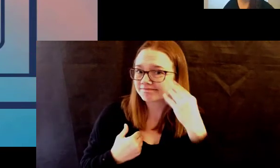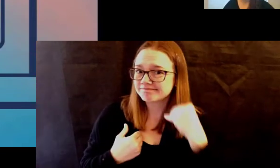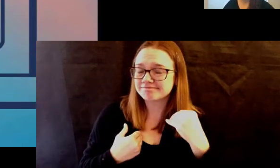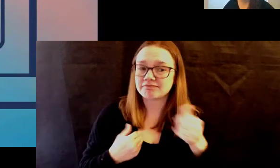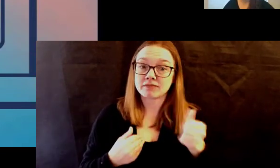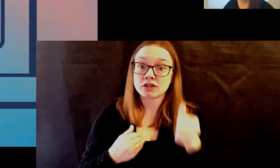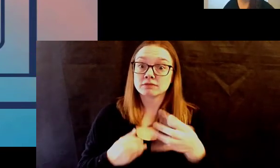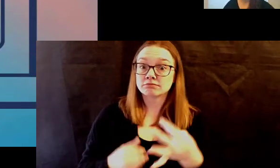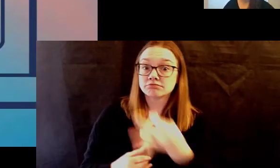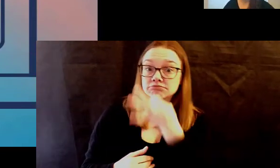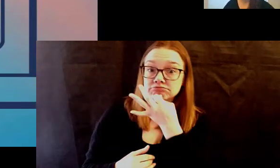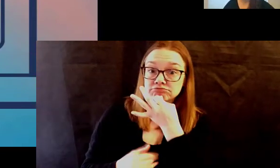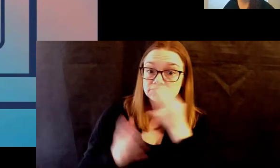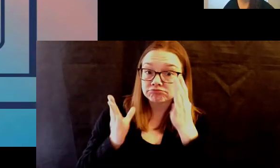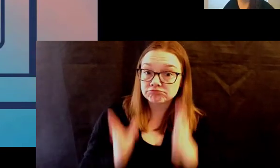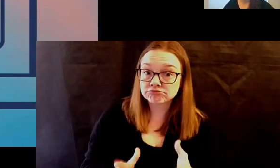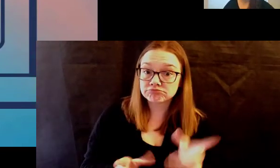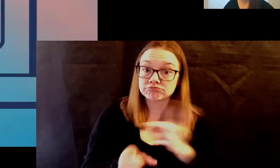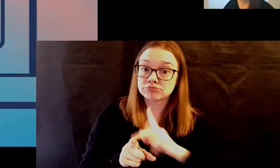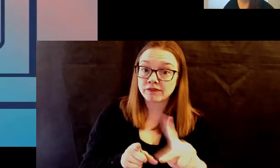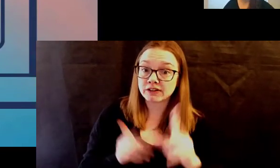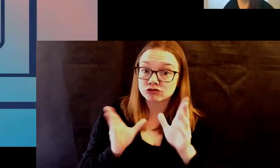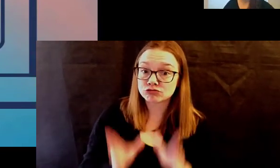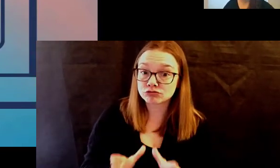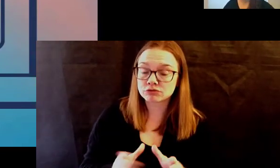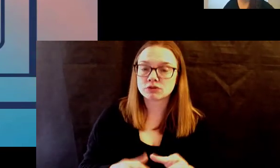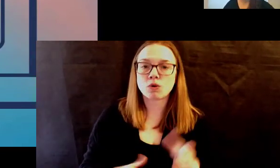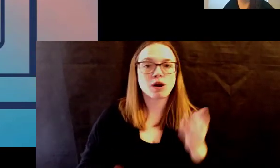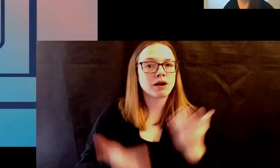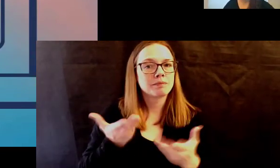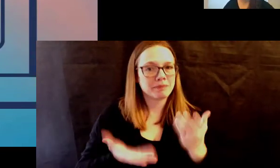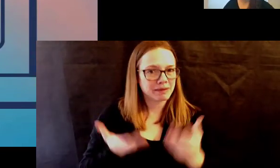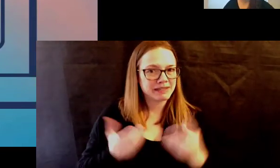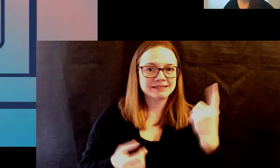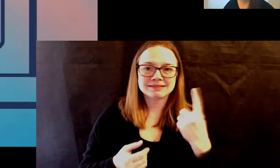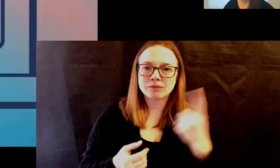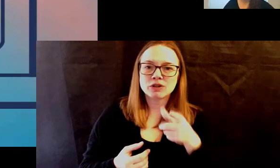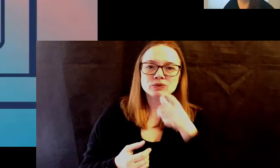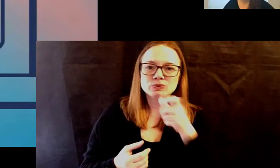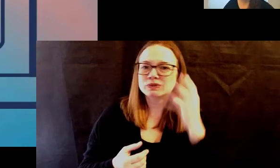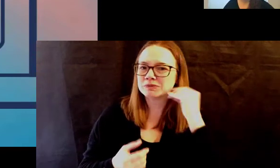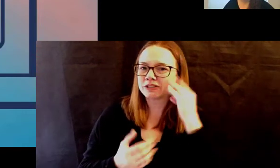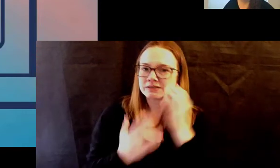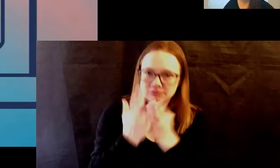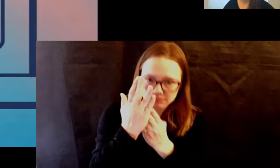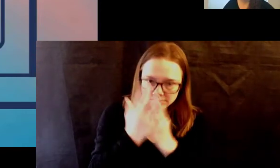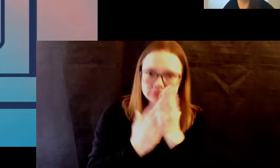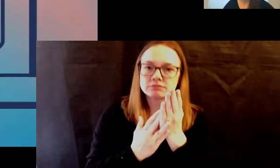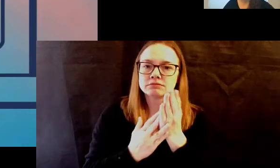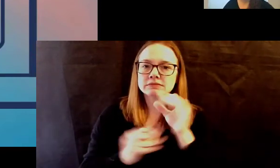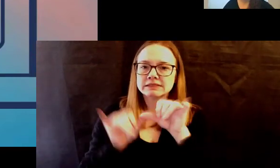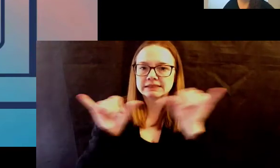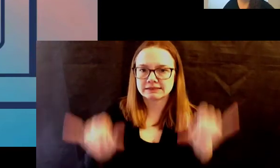or maybe people who are going through the system one way or another, can really give them that perspective